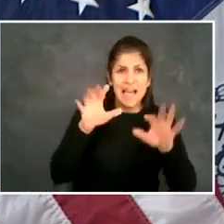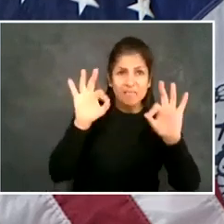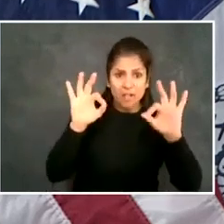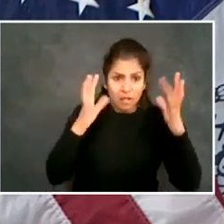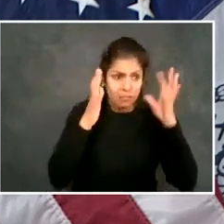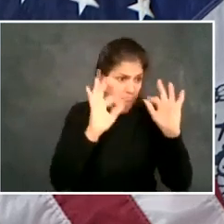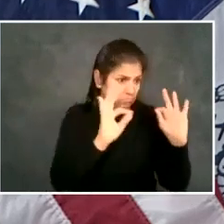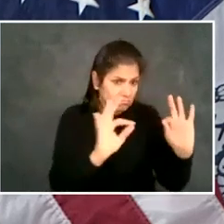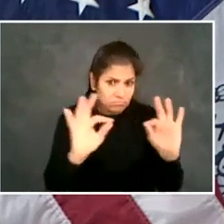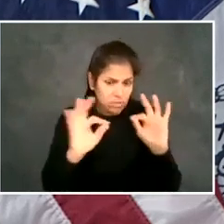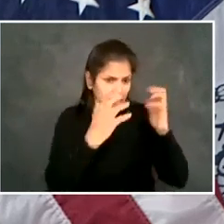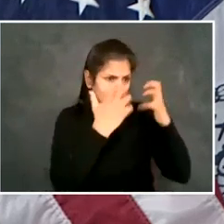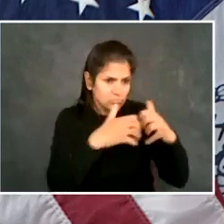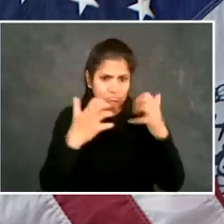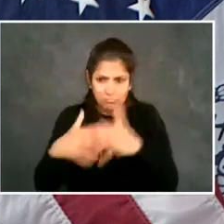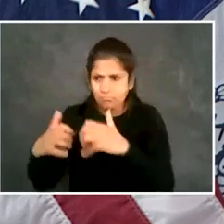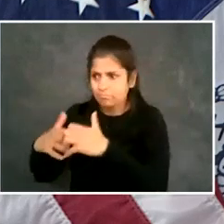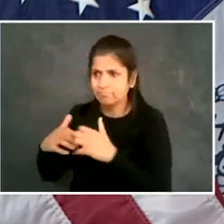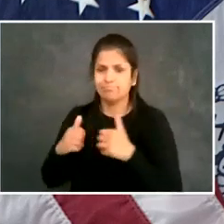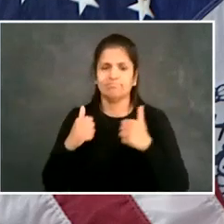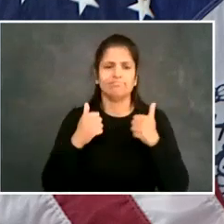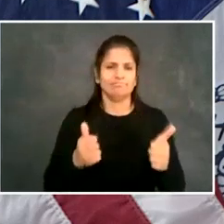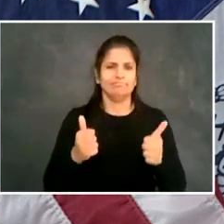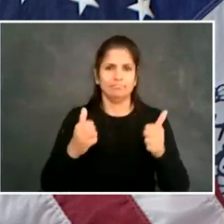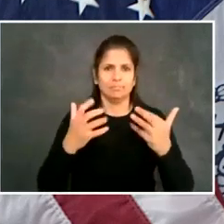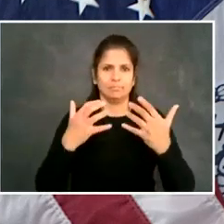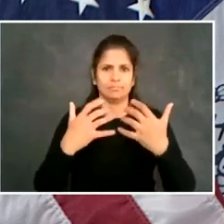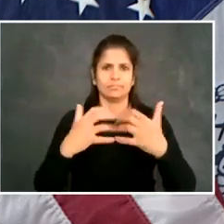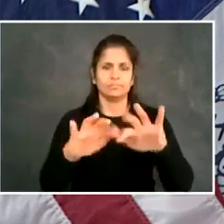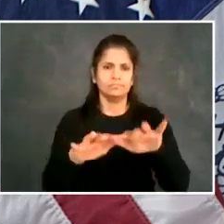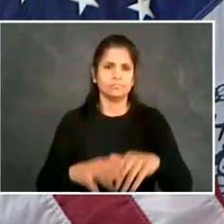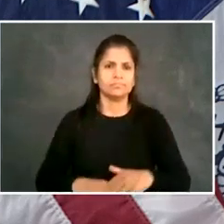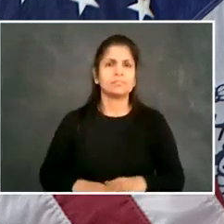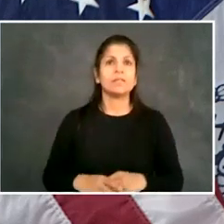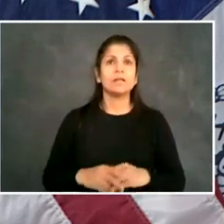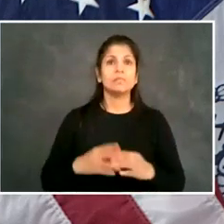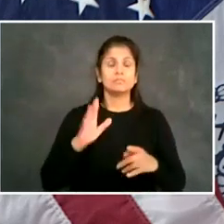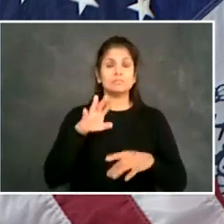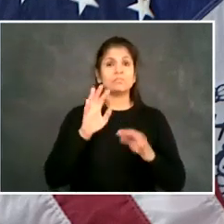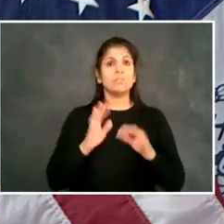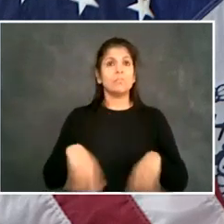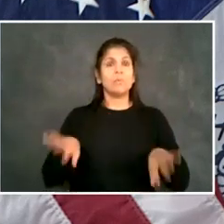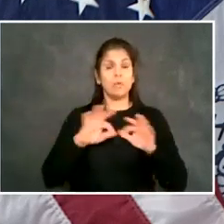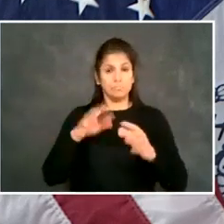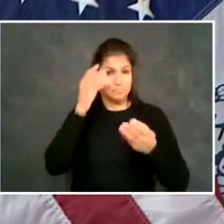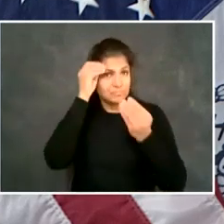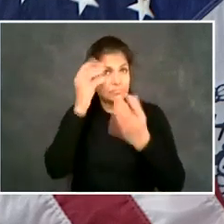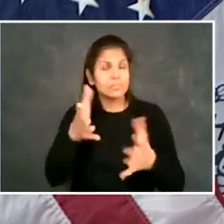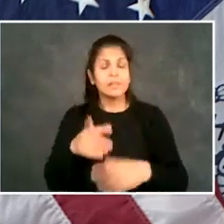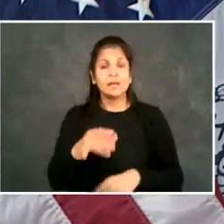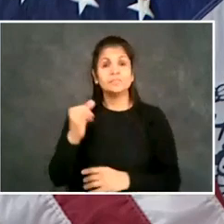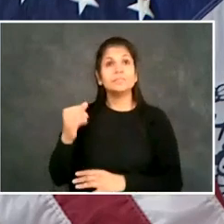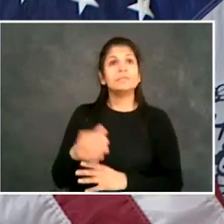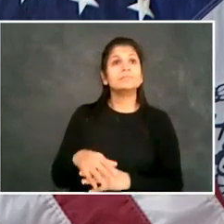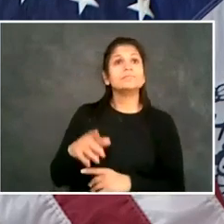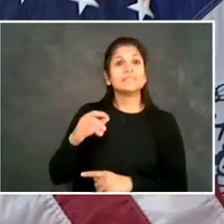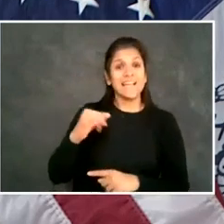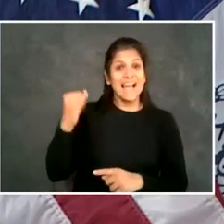THERE'S A LOT THEY NEED AND